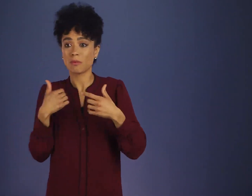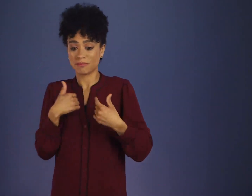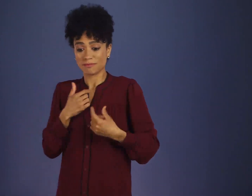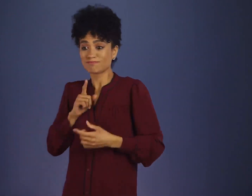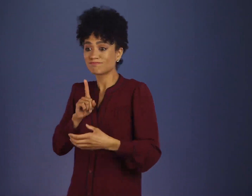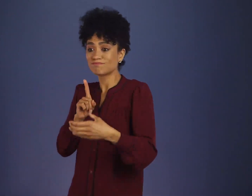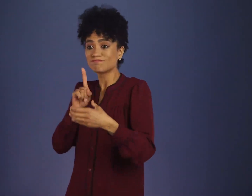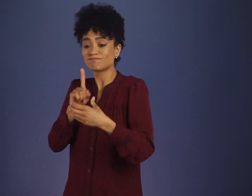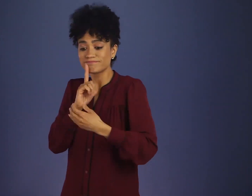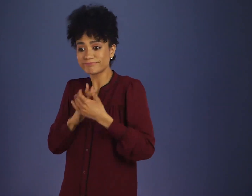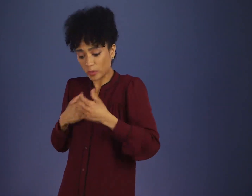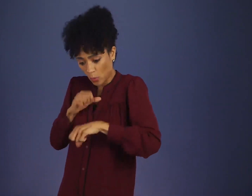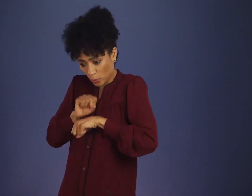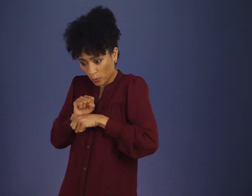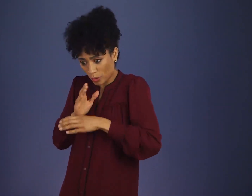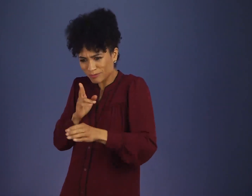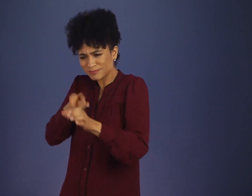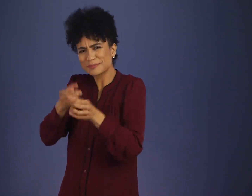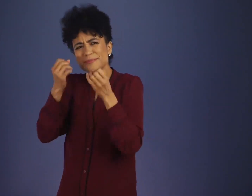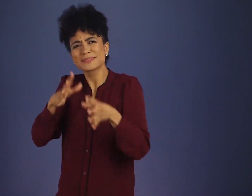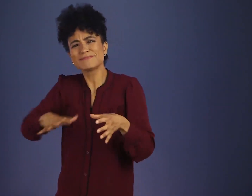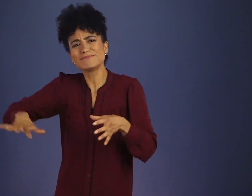to be a useful member of society.